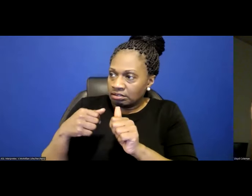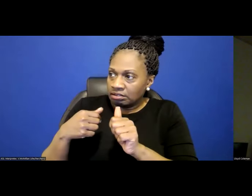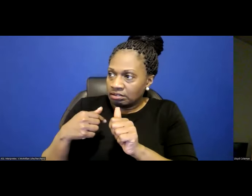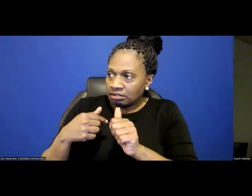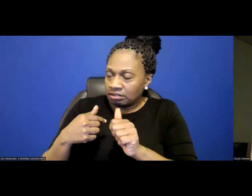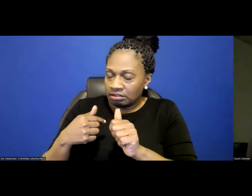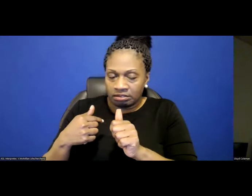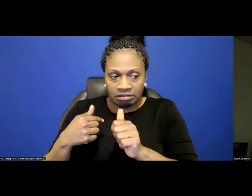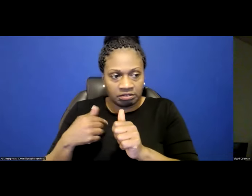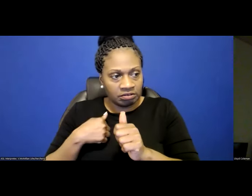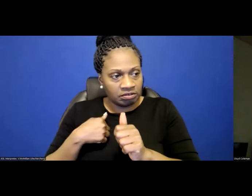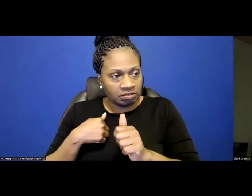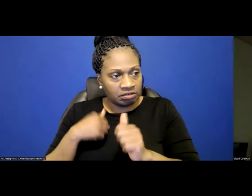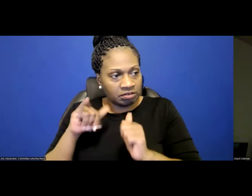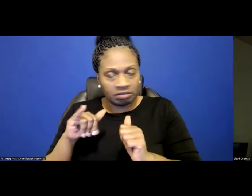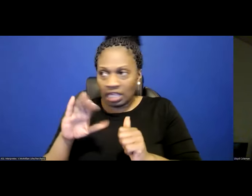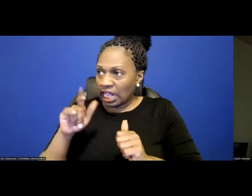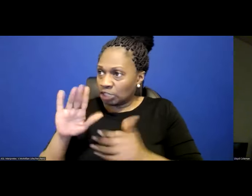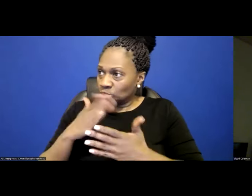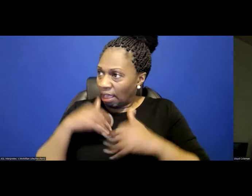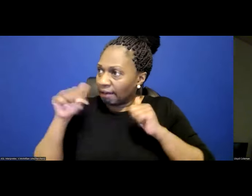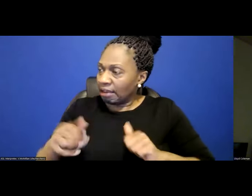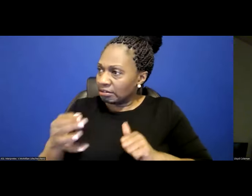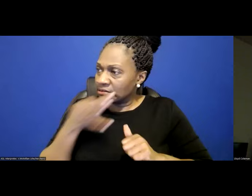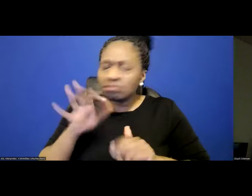of making orchestral music. I think for me personally,